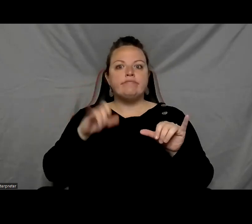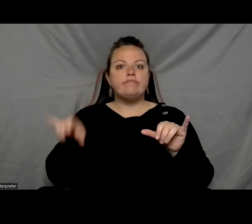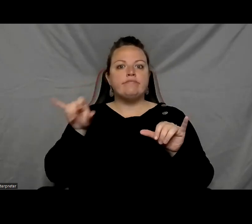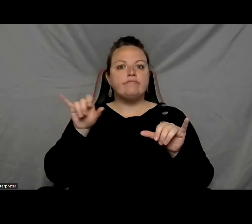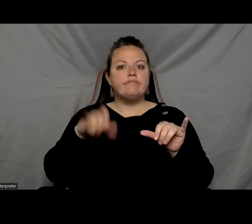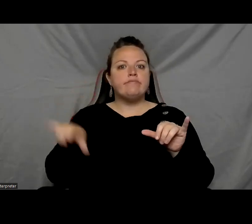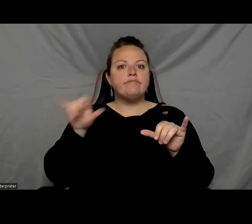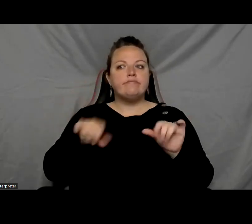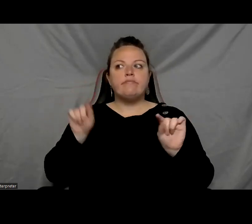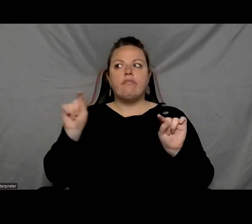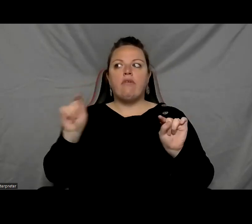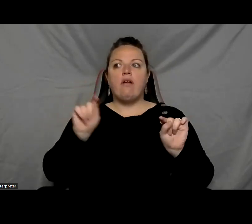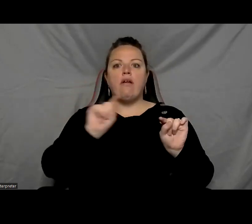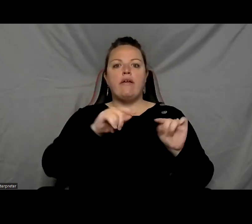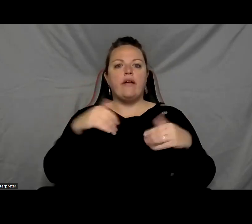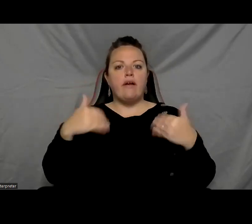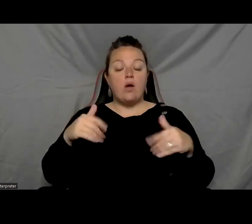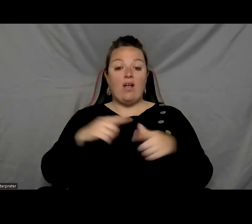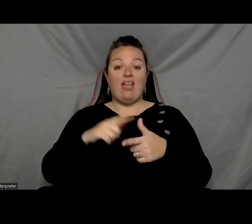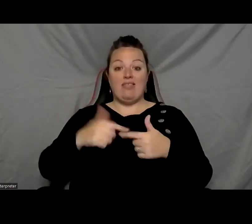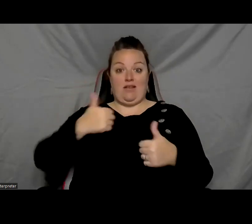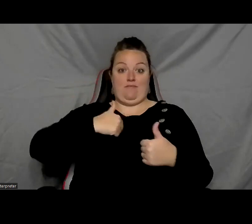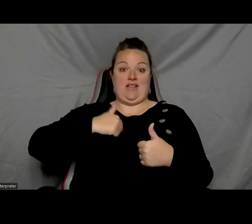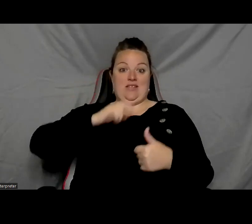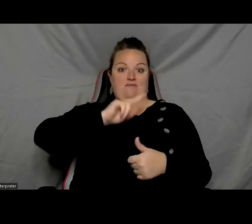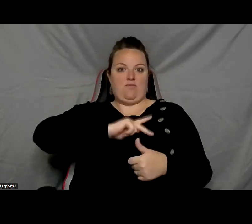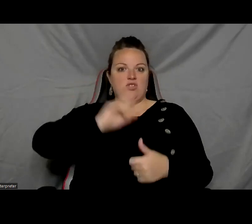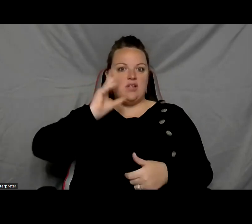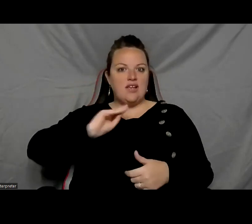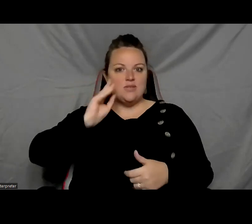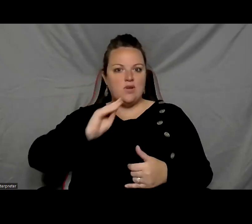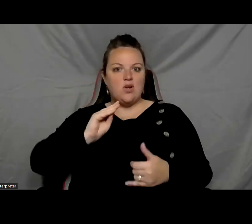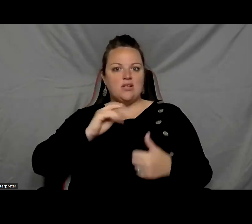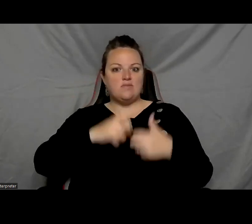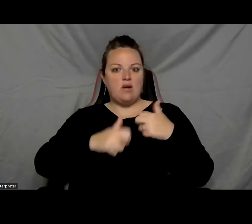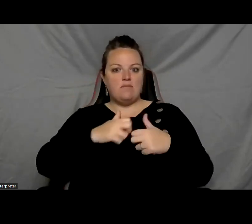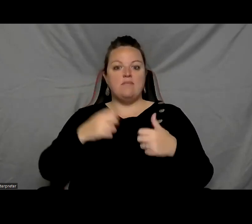I then found myself personally experiencing this myself. I had something break on my power